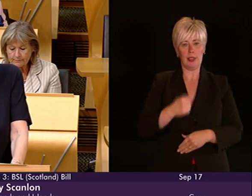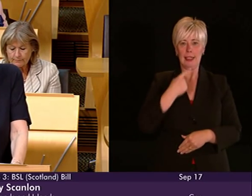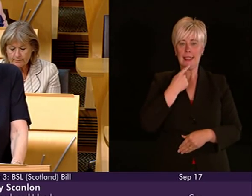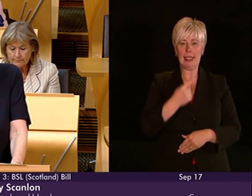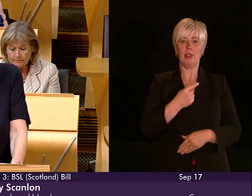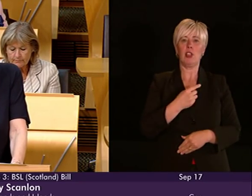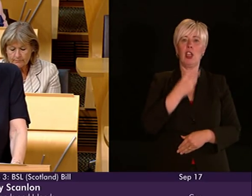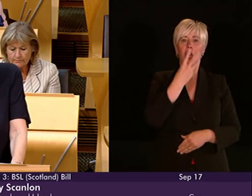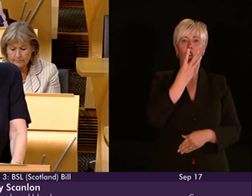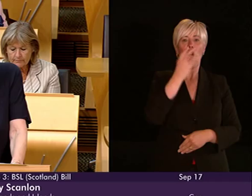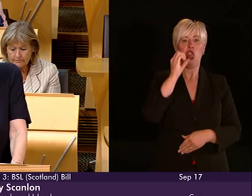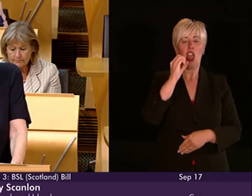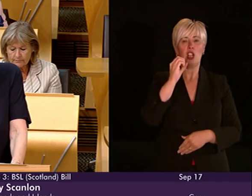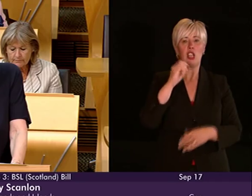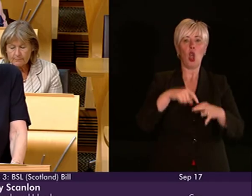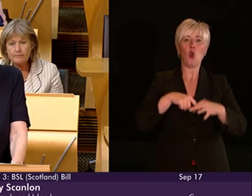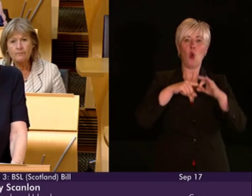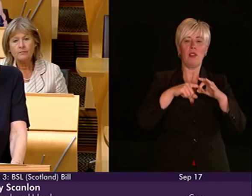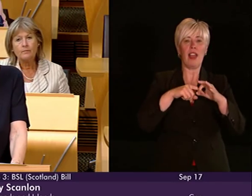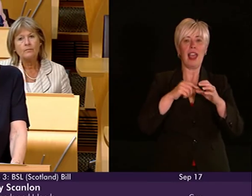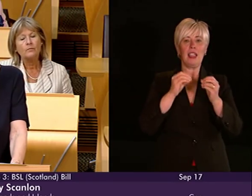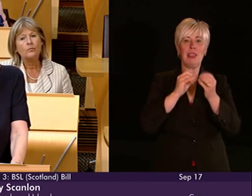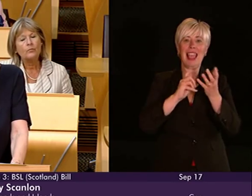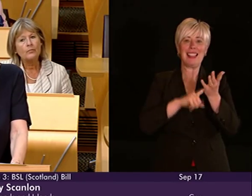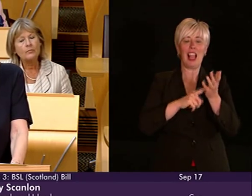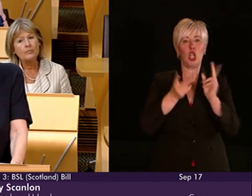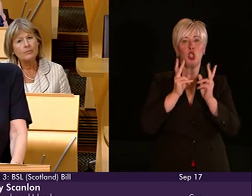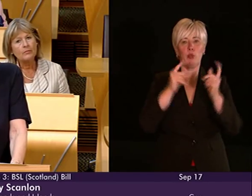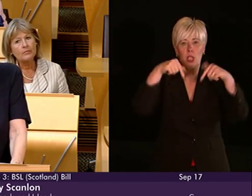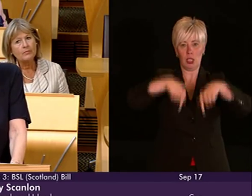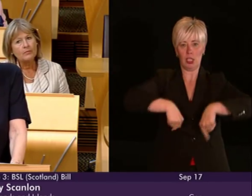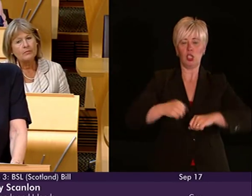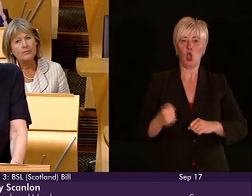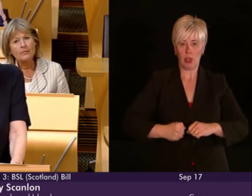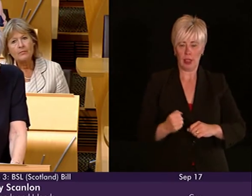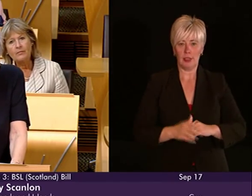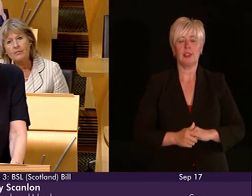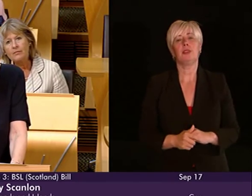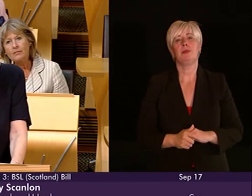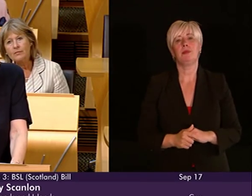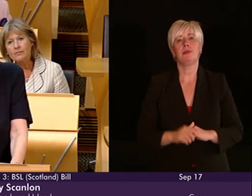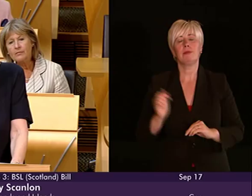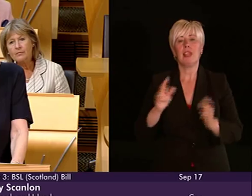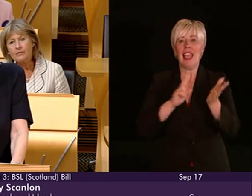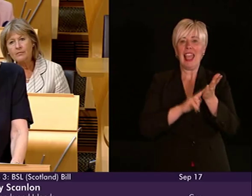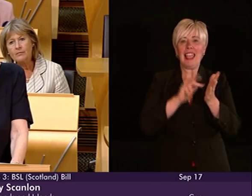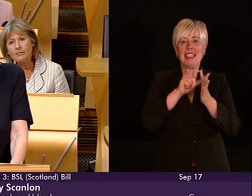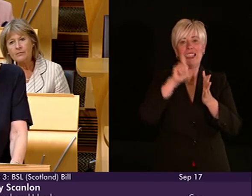there are 30 qualified BSL interpreters in Scotland, while the National Deaf Children’s